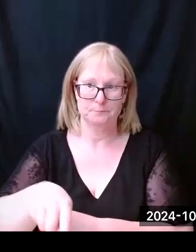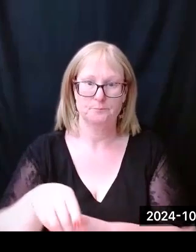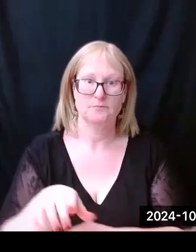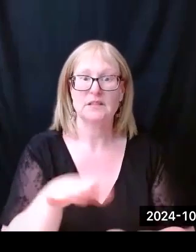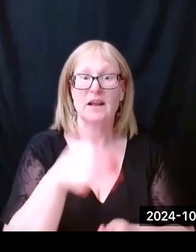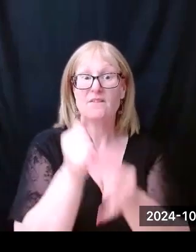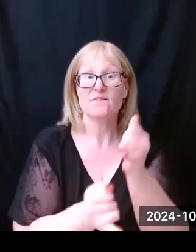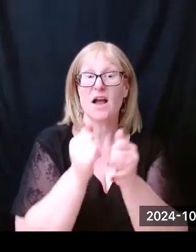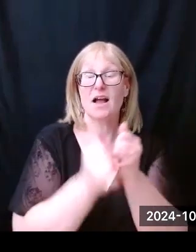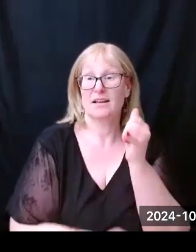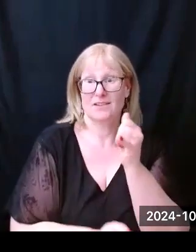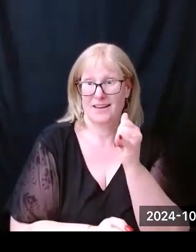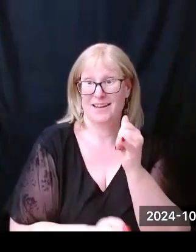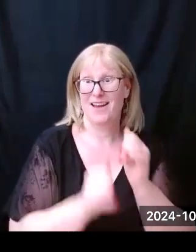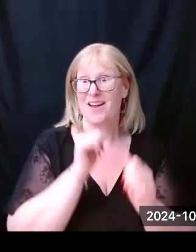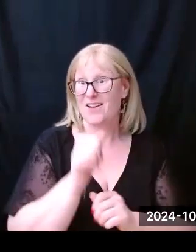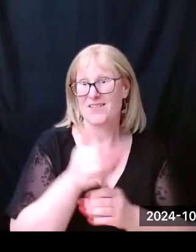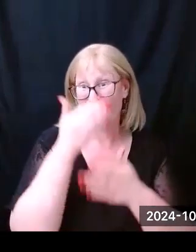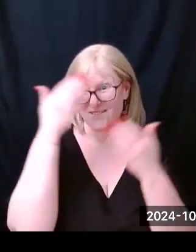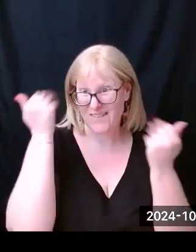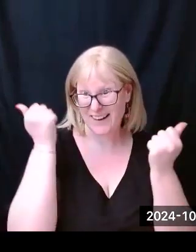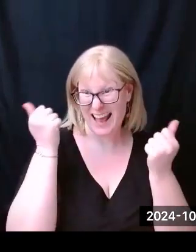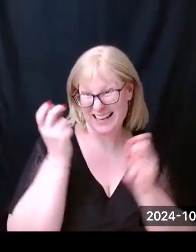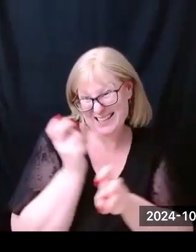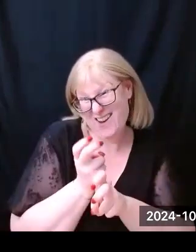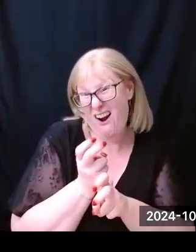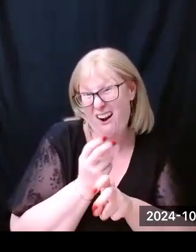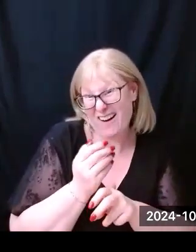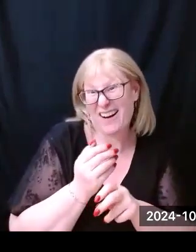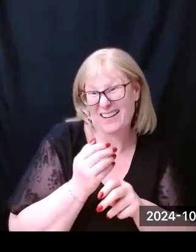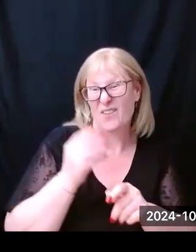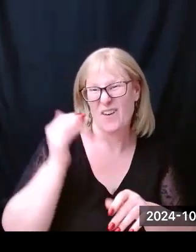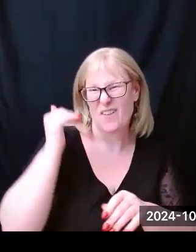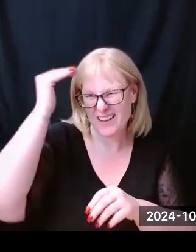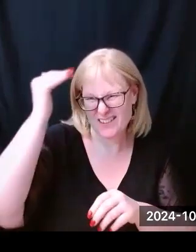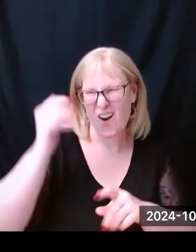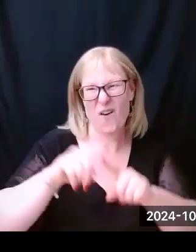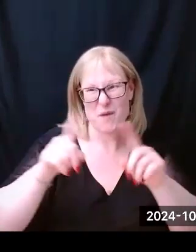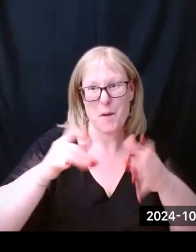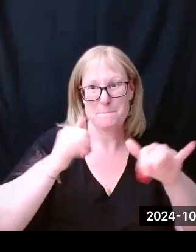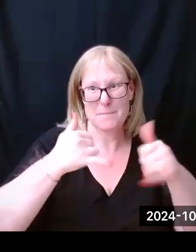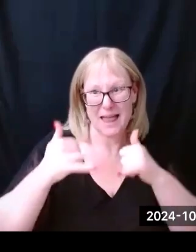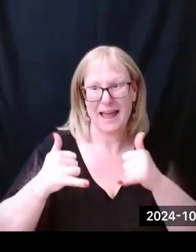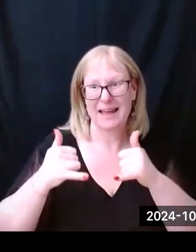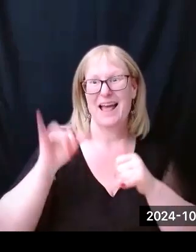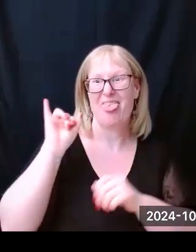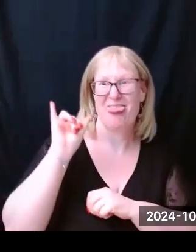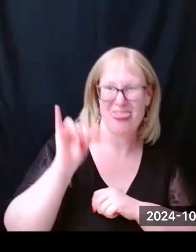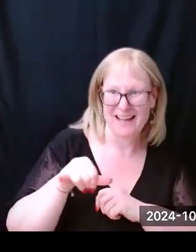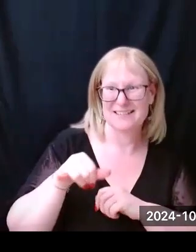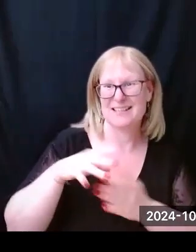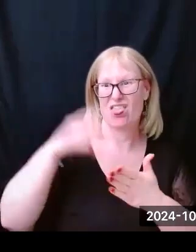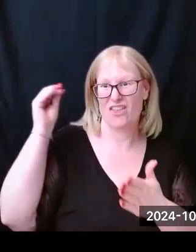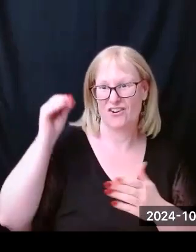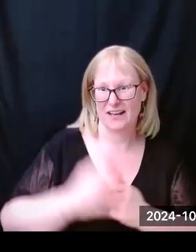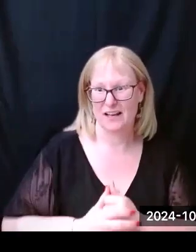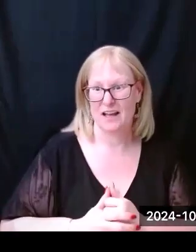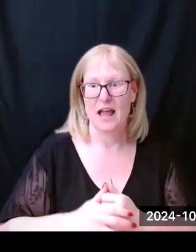This is the hard part about adulting is sometimes we forget about the power of play. Play is learning. And guess what? Play is so fun and therapeutic, right?